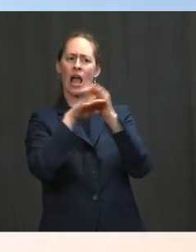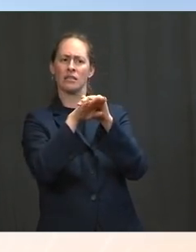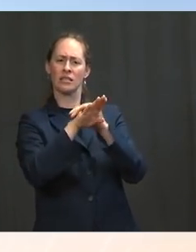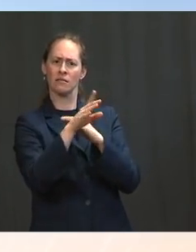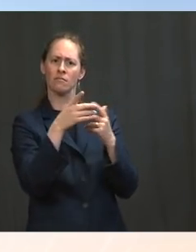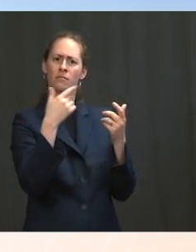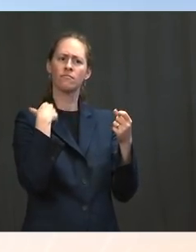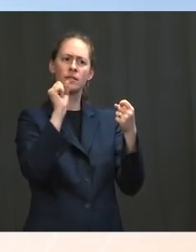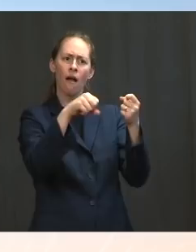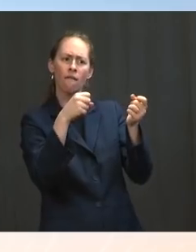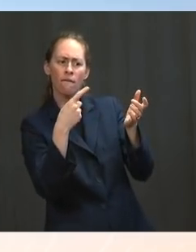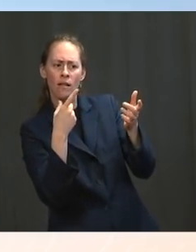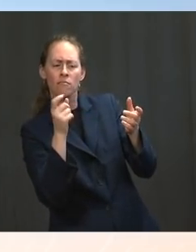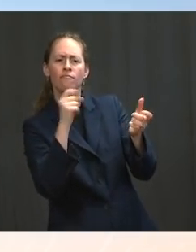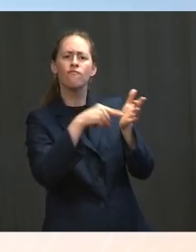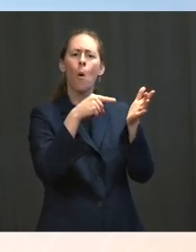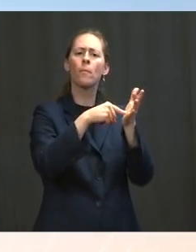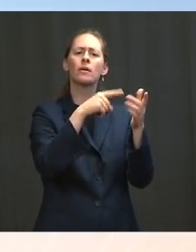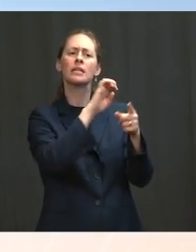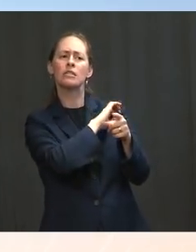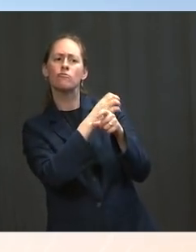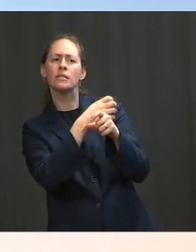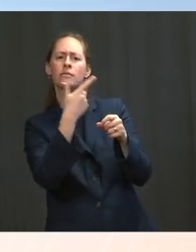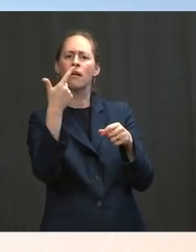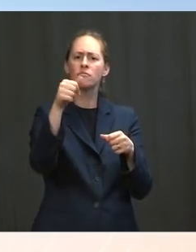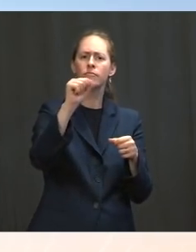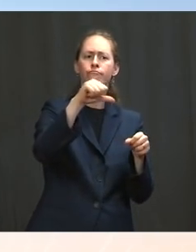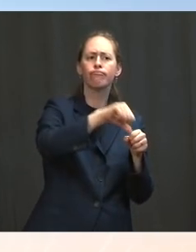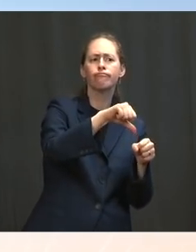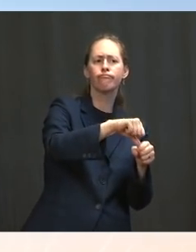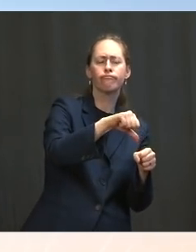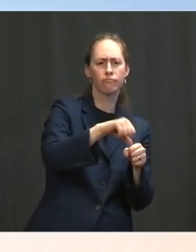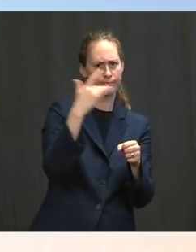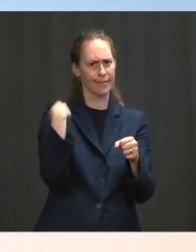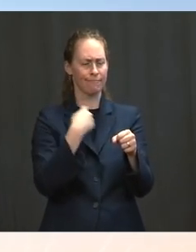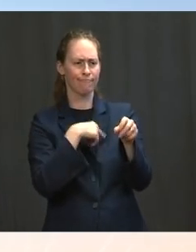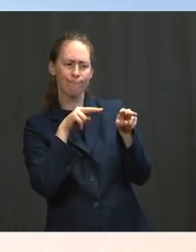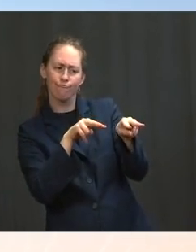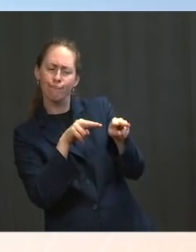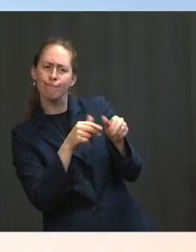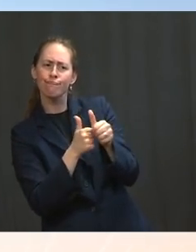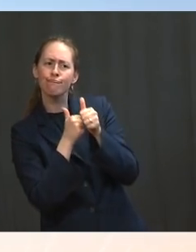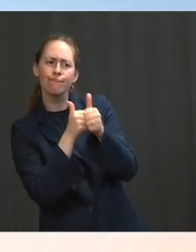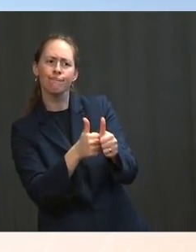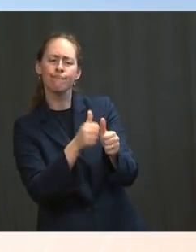And so that's why our team is constantly monitoring gas prices and directly communicating with OPEC parties